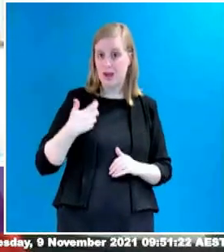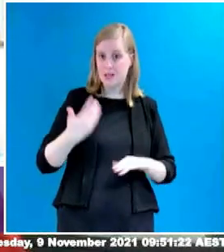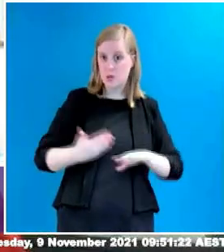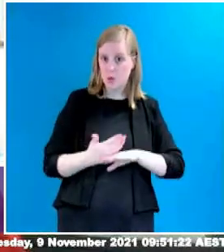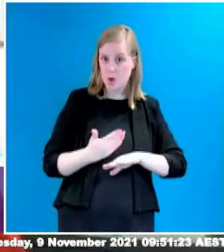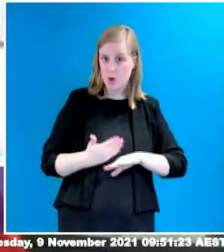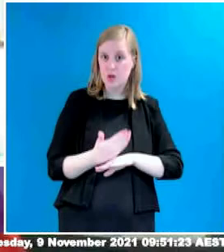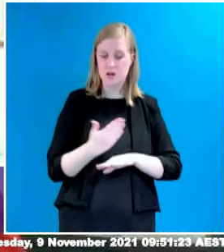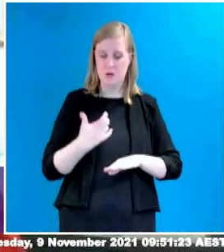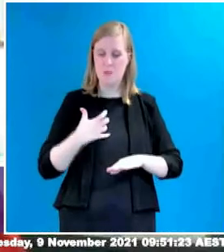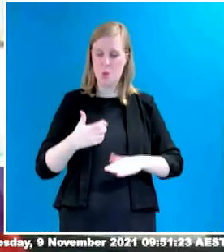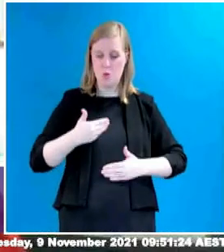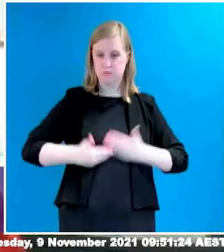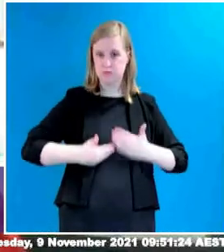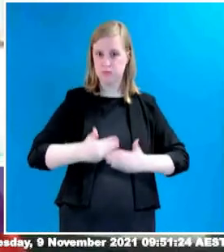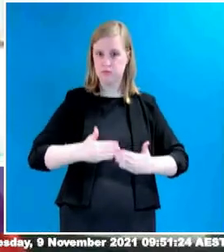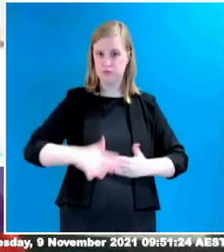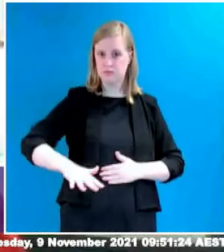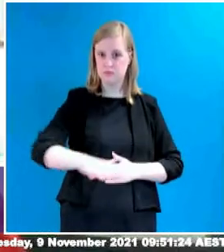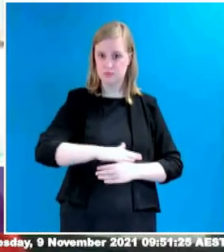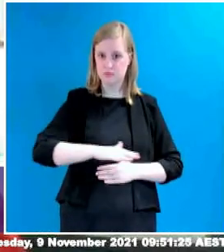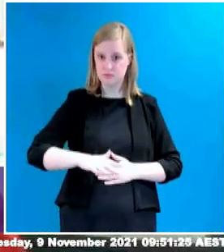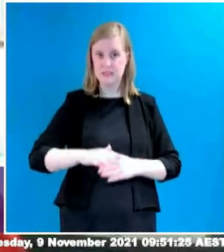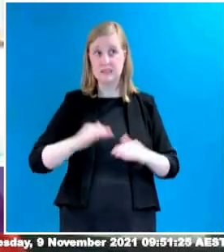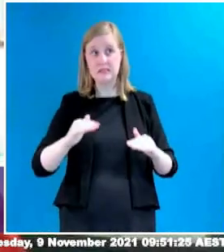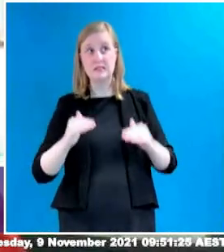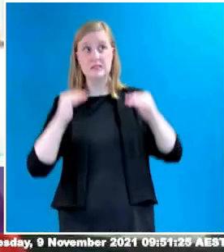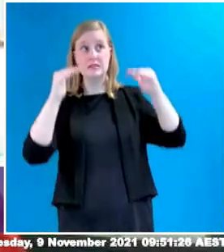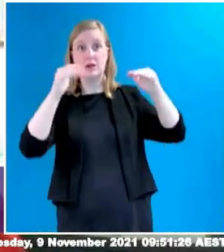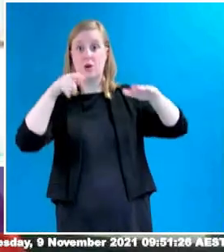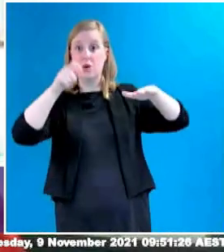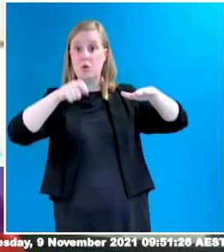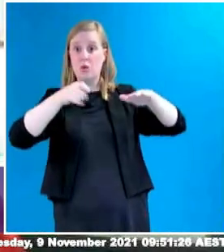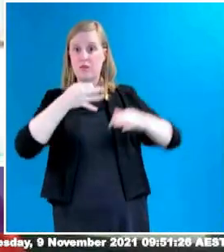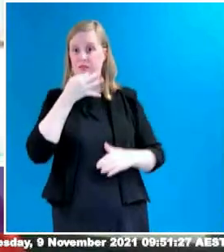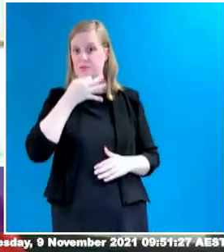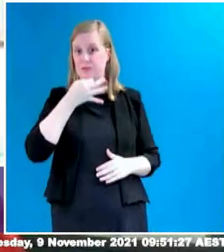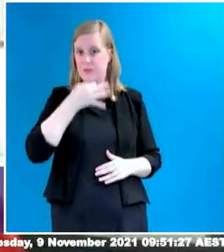where we integrate human rights in our decision-making.